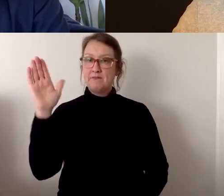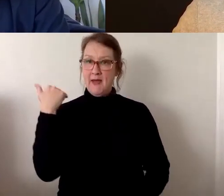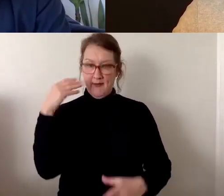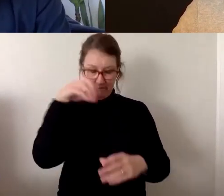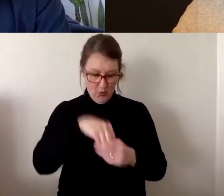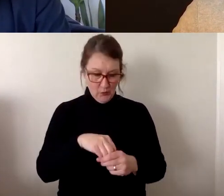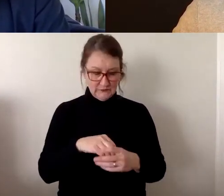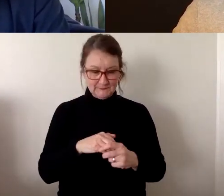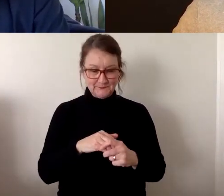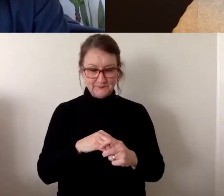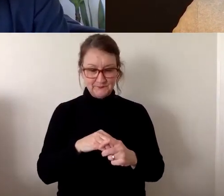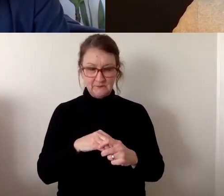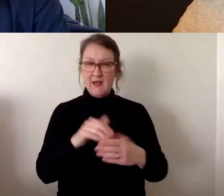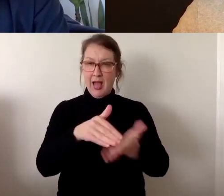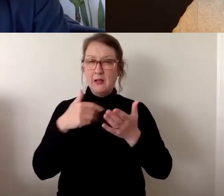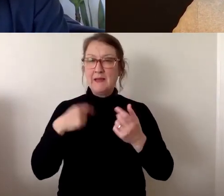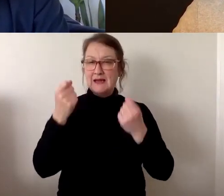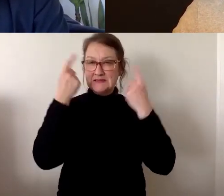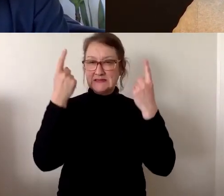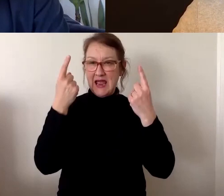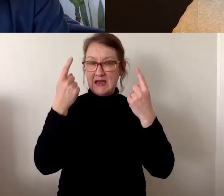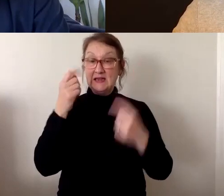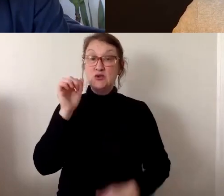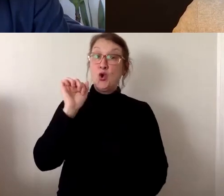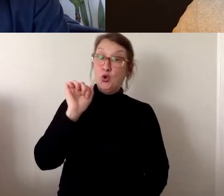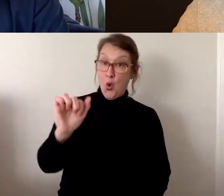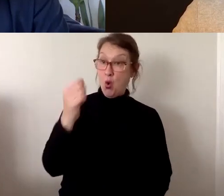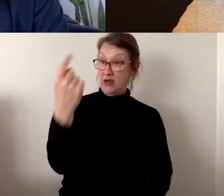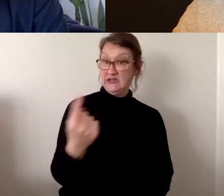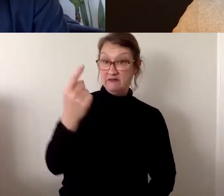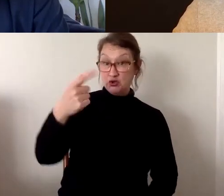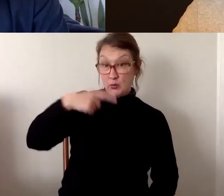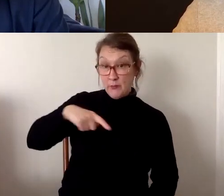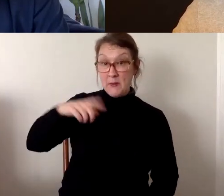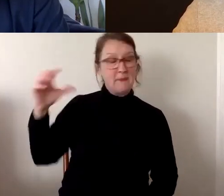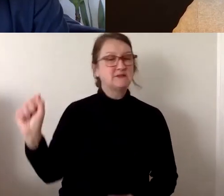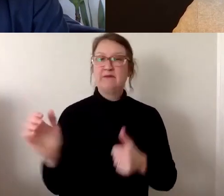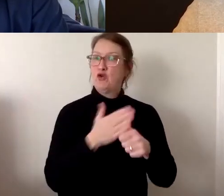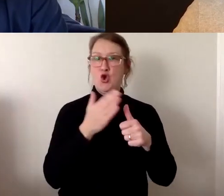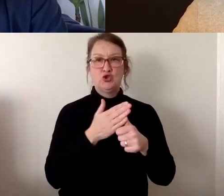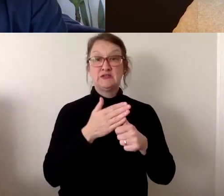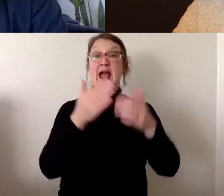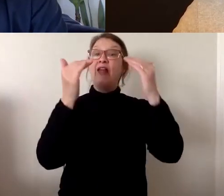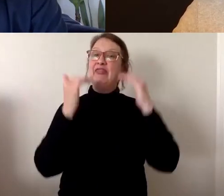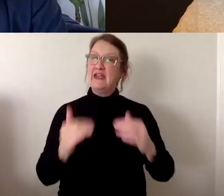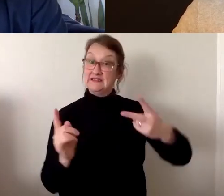purpose, your individual purpose, has to come first. And then the organisation's purpose. Because sometimes you'll get to your purpose